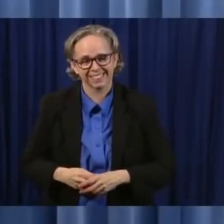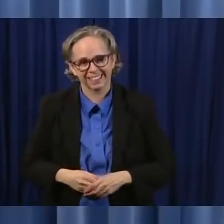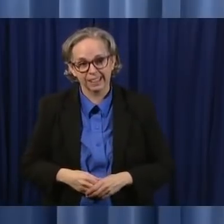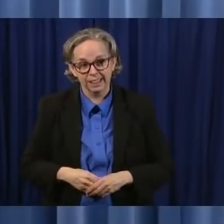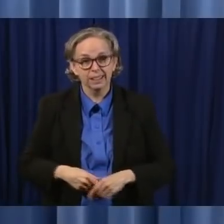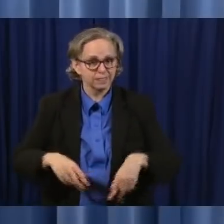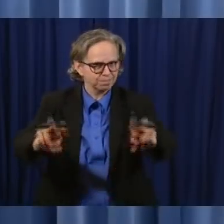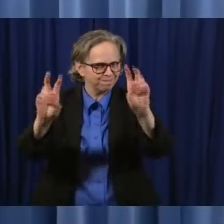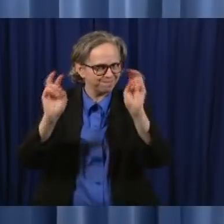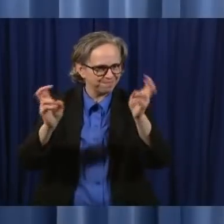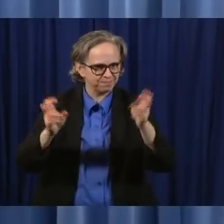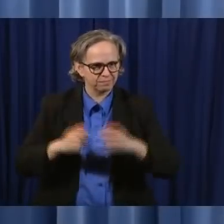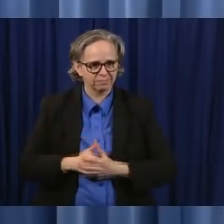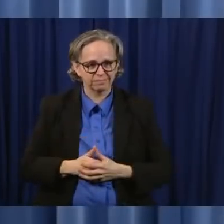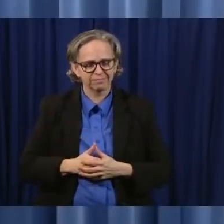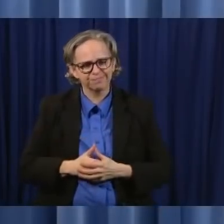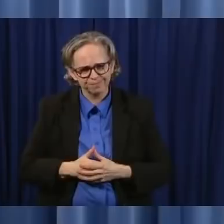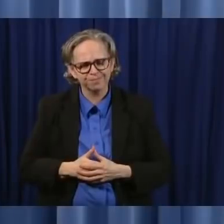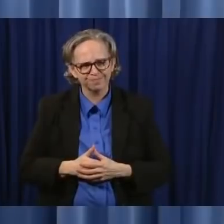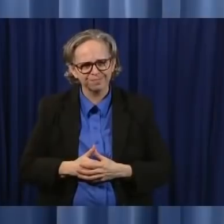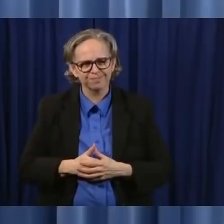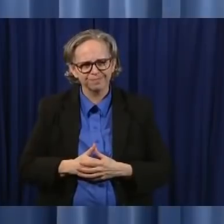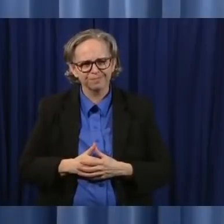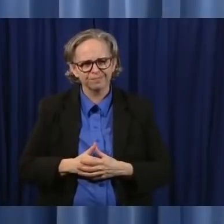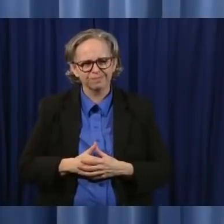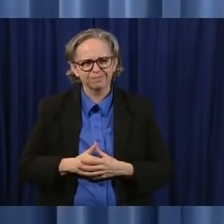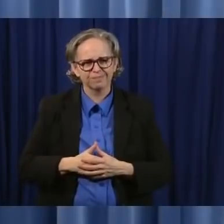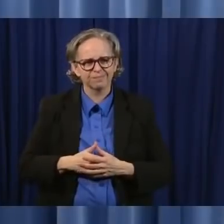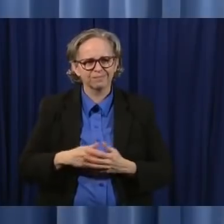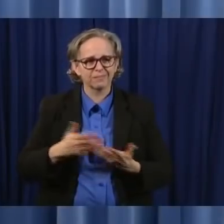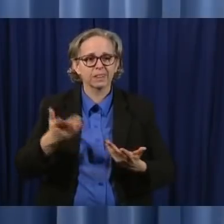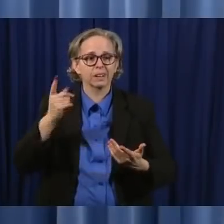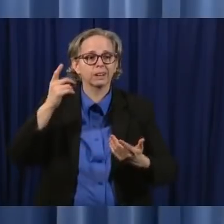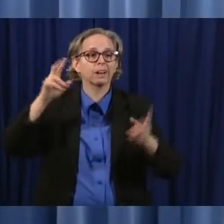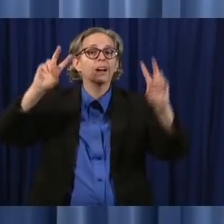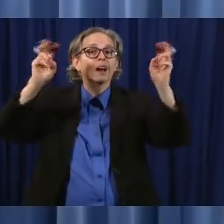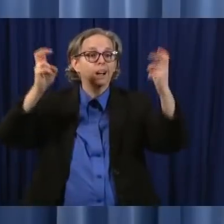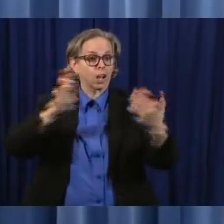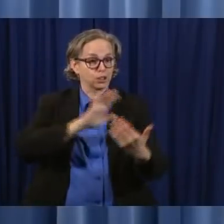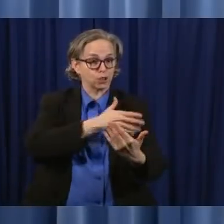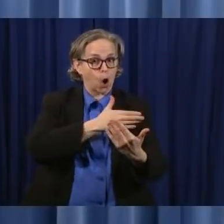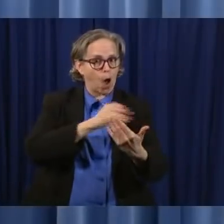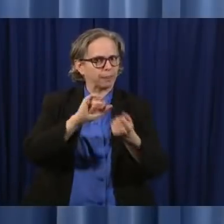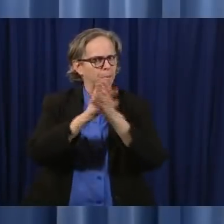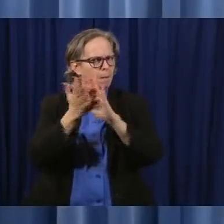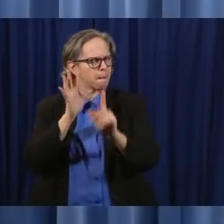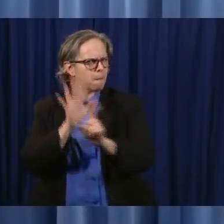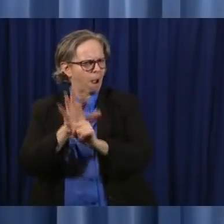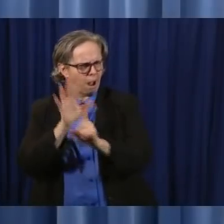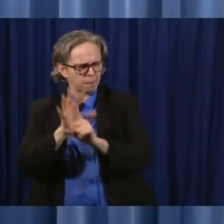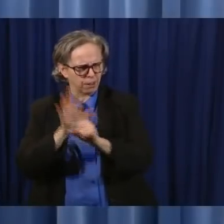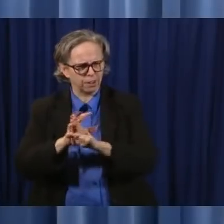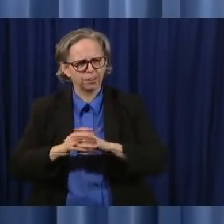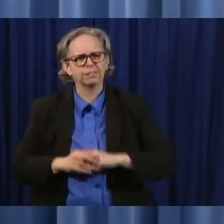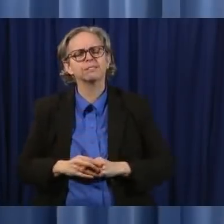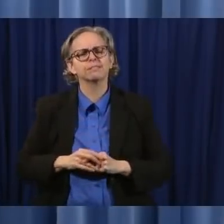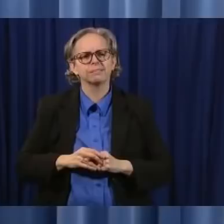AGO. I WILL QUOTE FROM PART OF IT. BILL WRITES THAT THERE IS A SONG